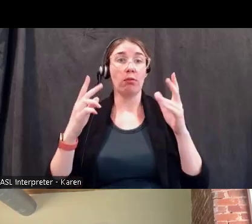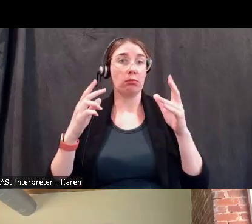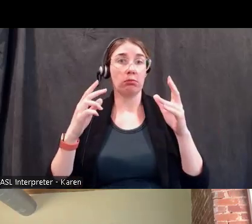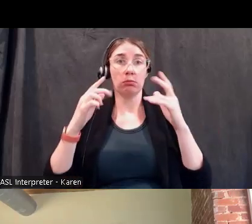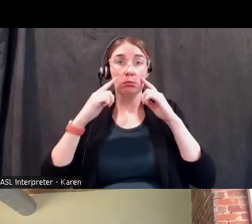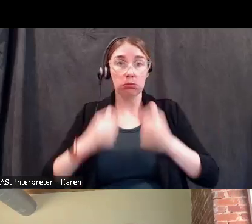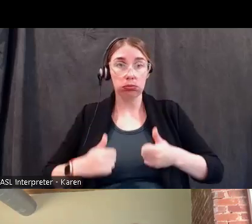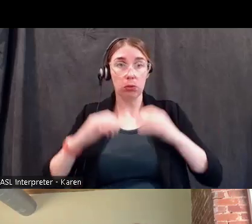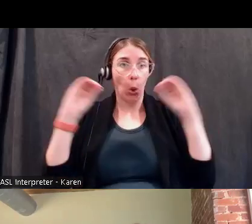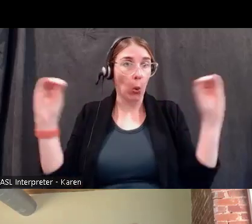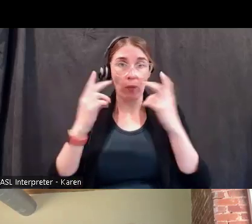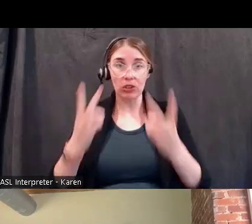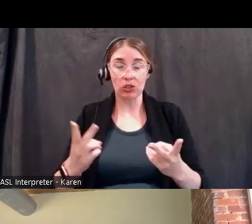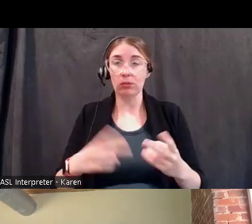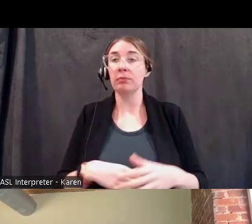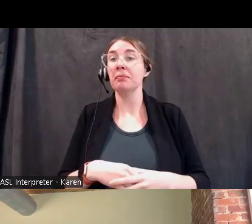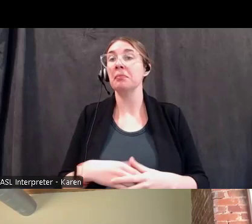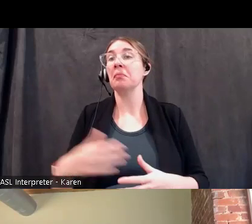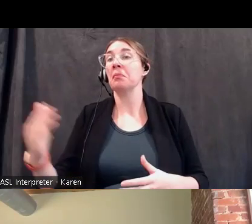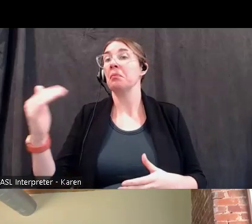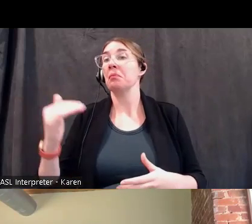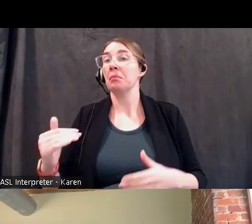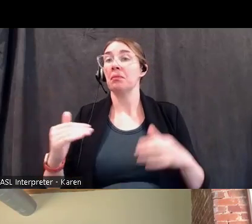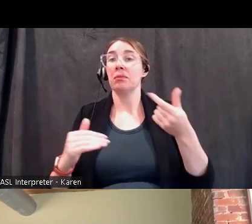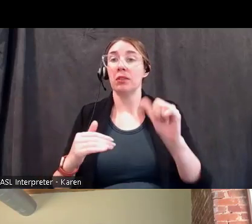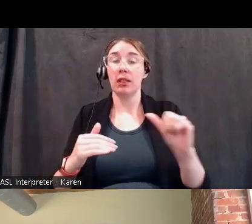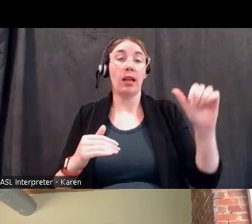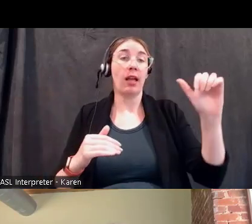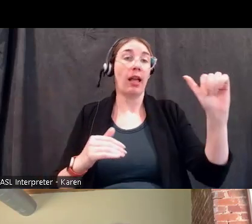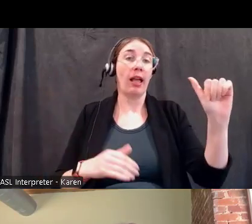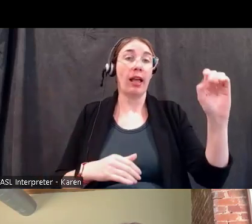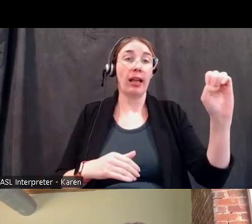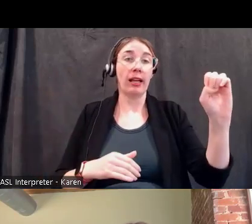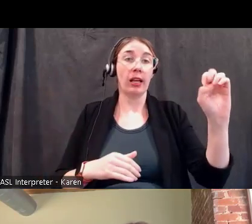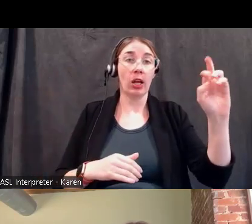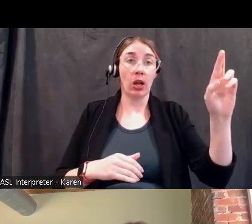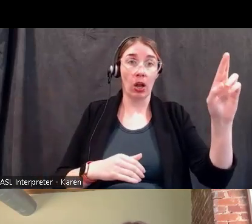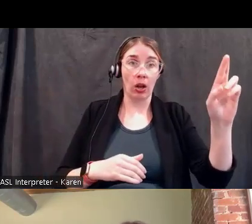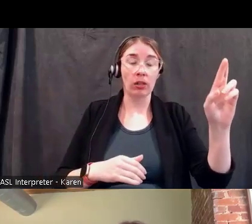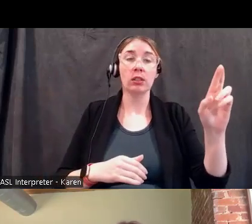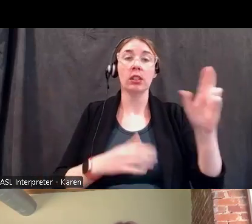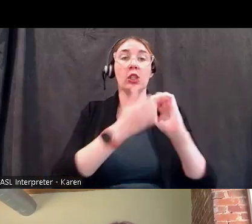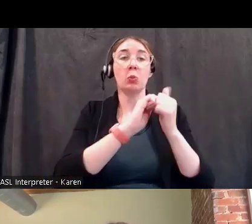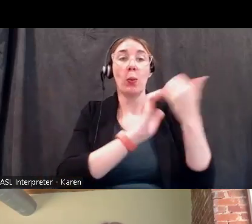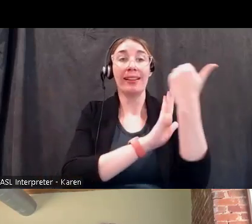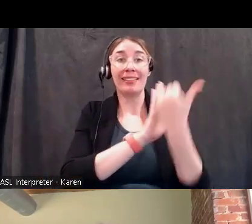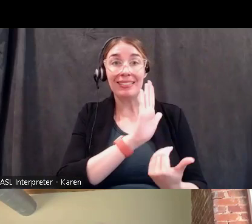They actually on their website have a list of sports that they help participate in or offer,